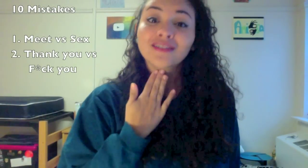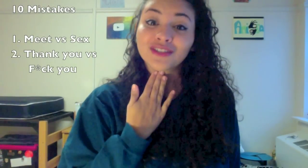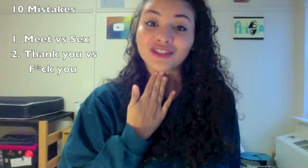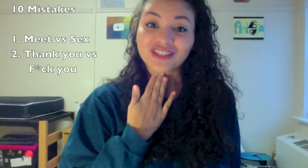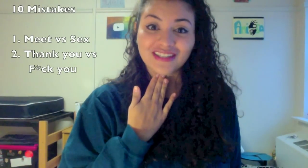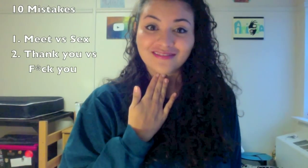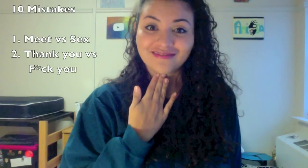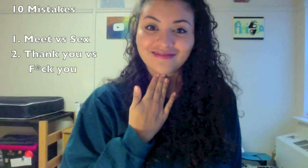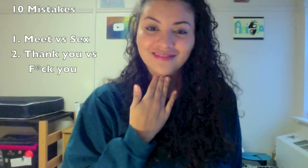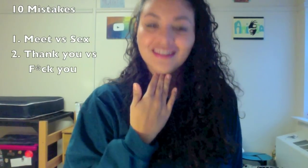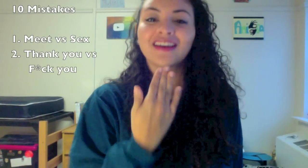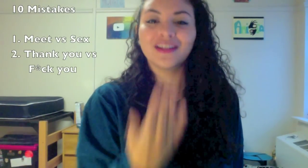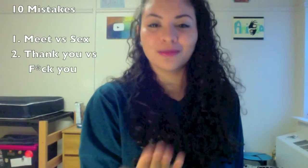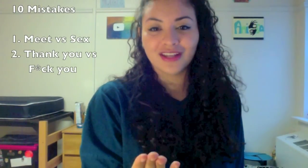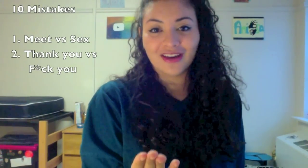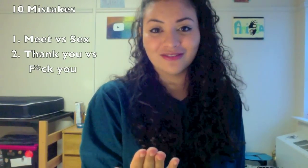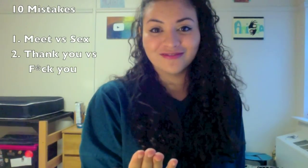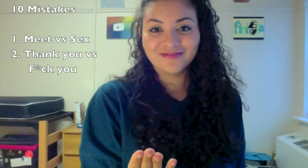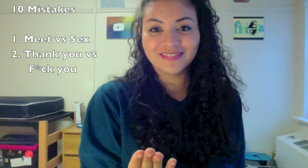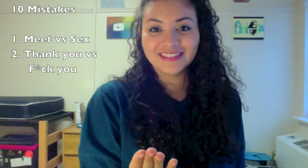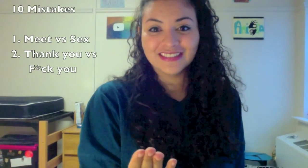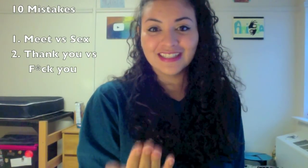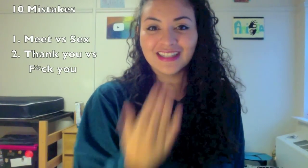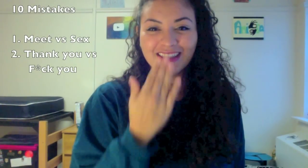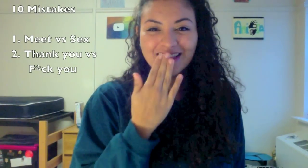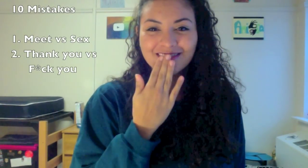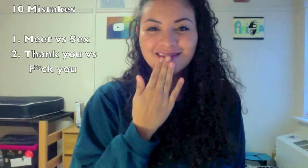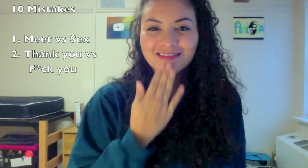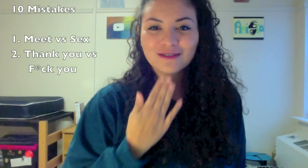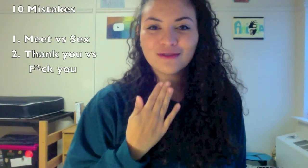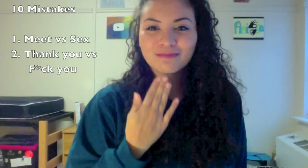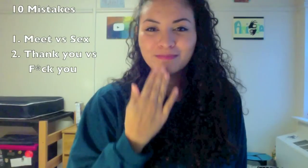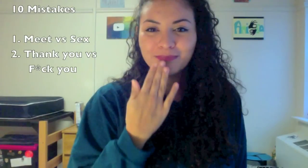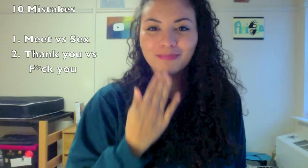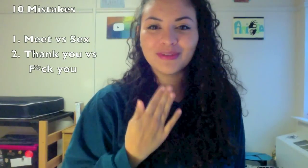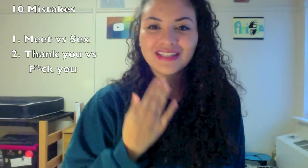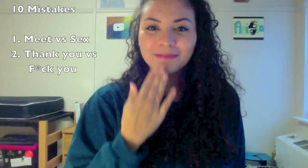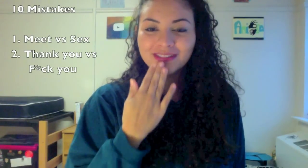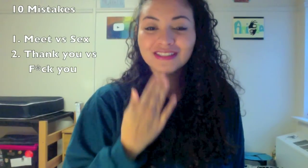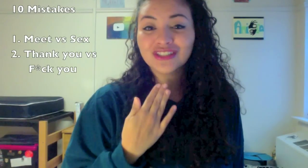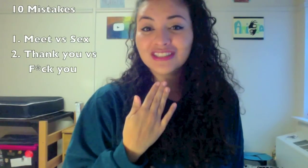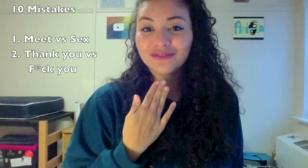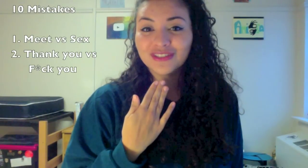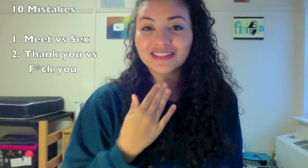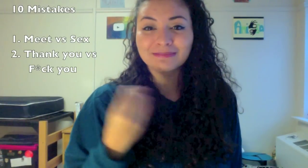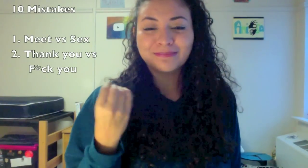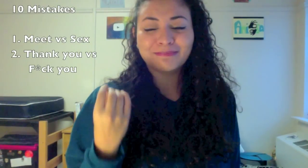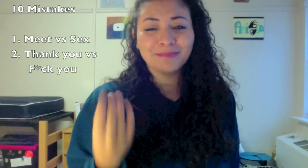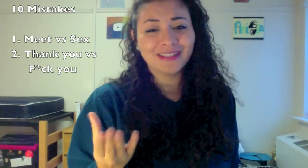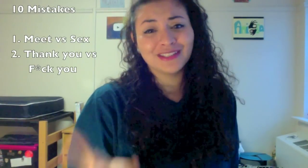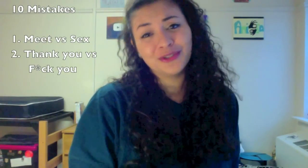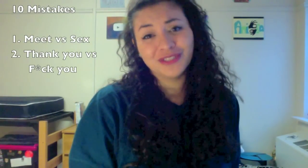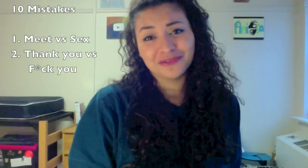under your chin, and you bring it out. The little bitty position difference, makes a